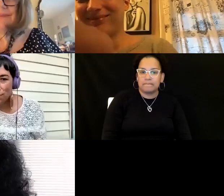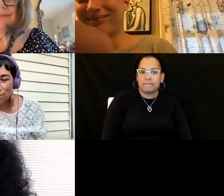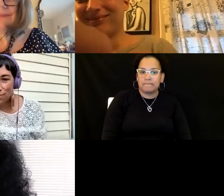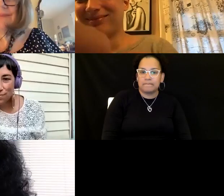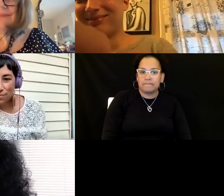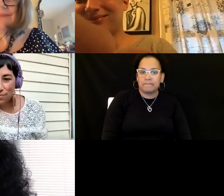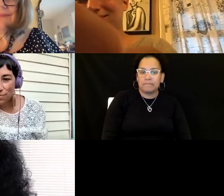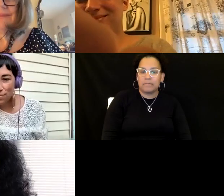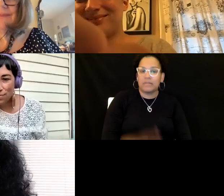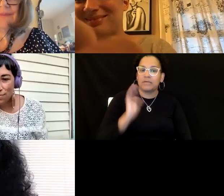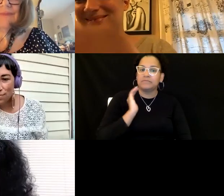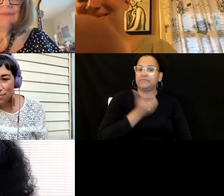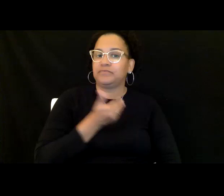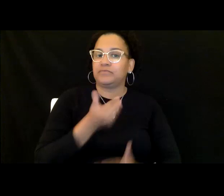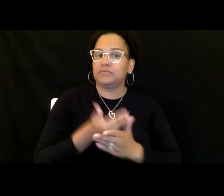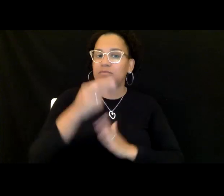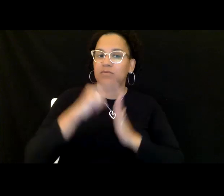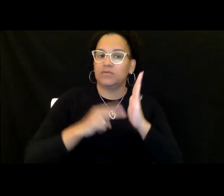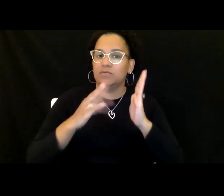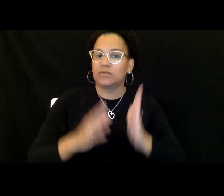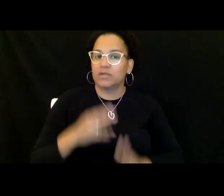Tonya Suther: Our next reader is Heidi Andrea.